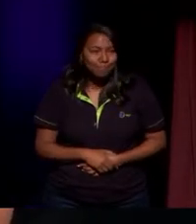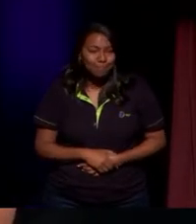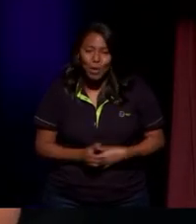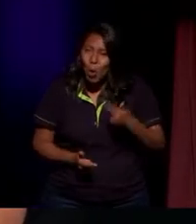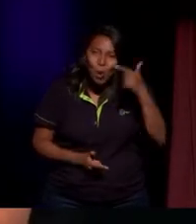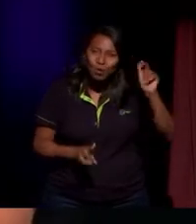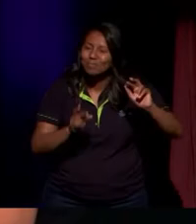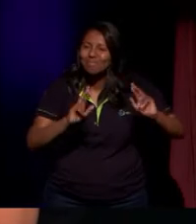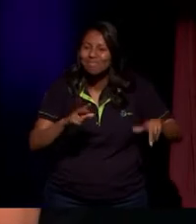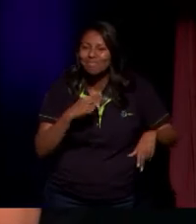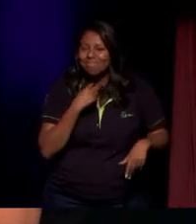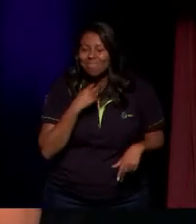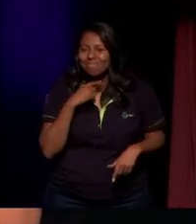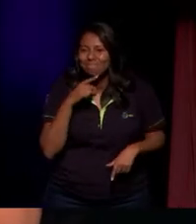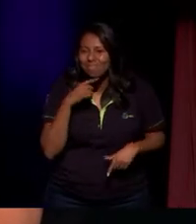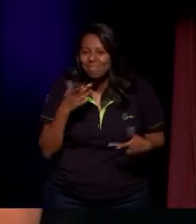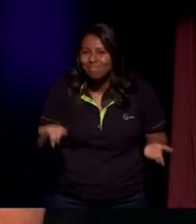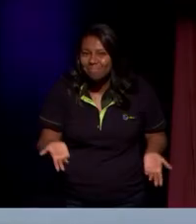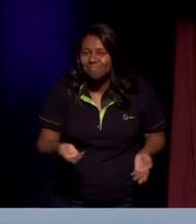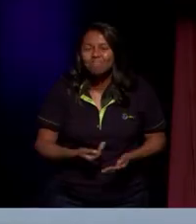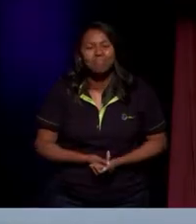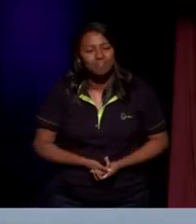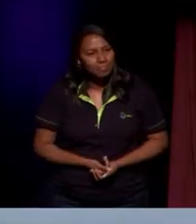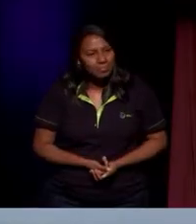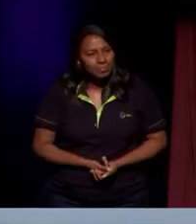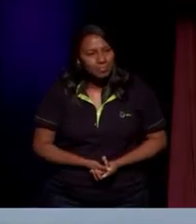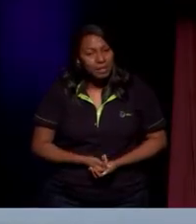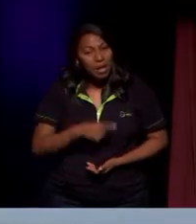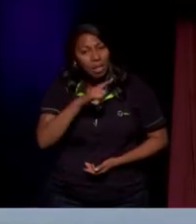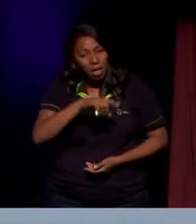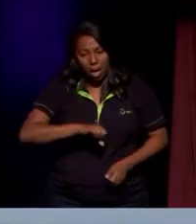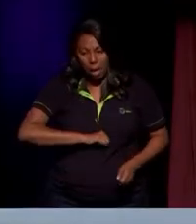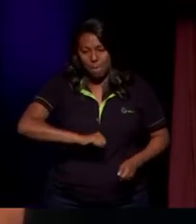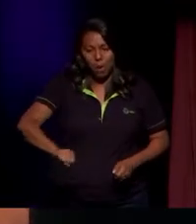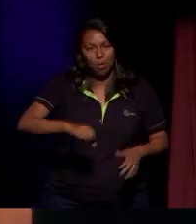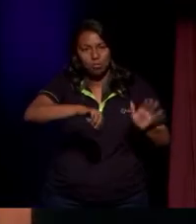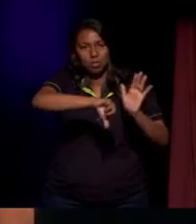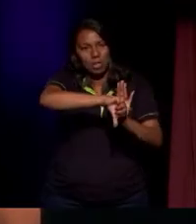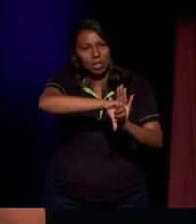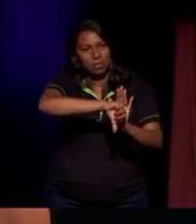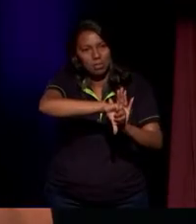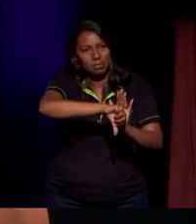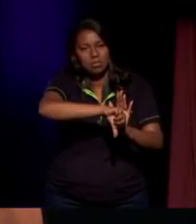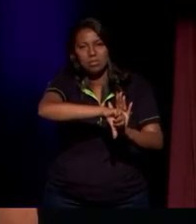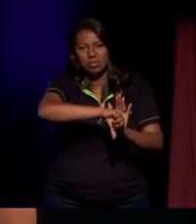So it's something we talk about, it's a country… abortion is still criminalized nor is it discussed, this is not in the pipeline.